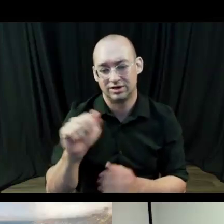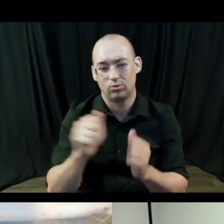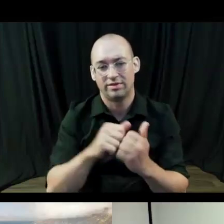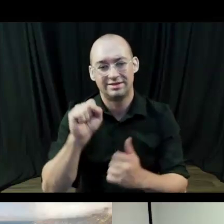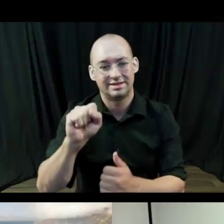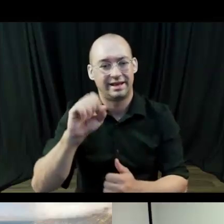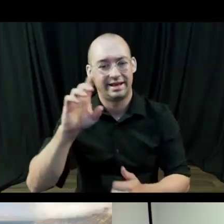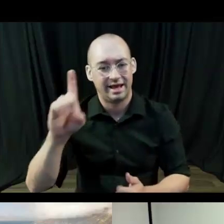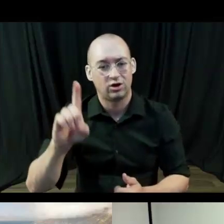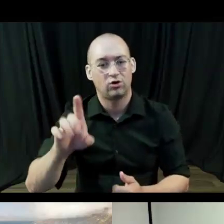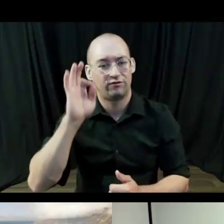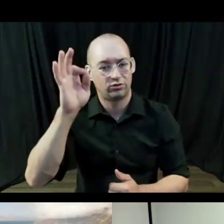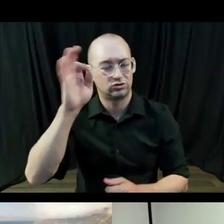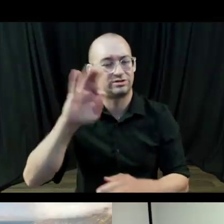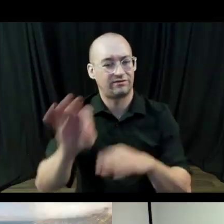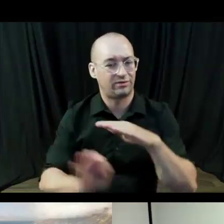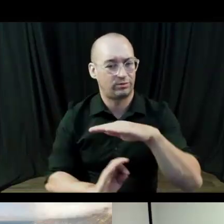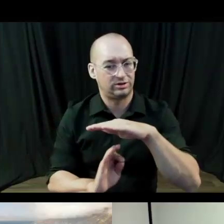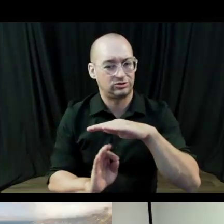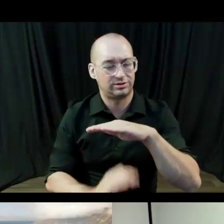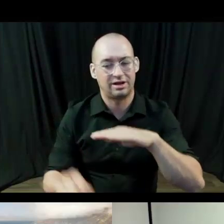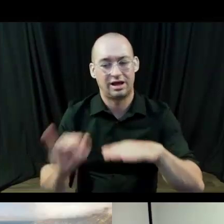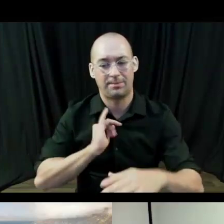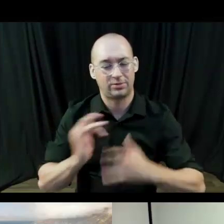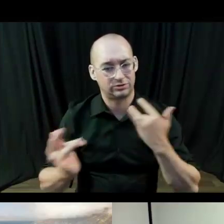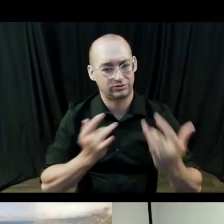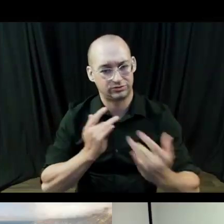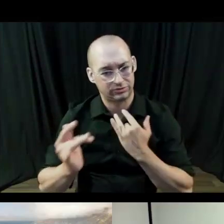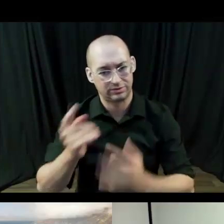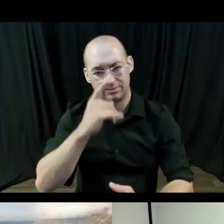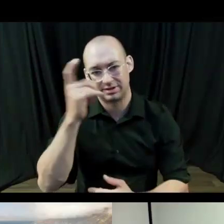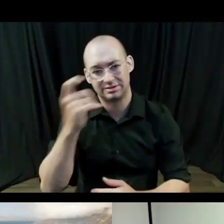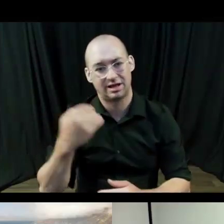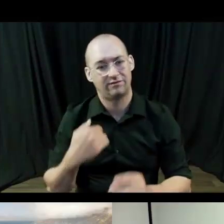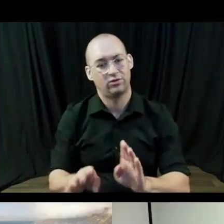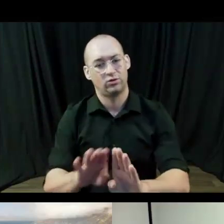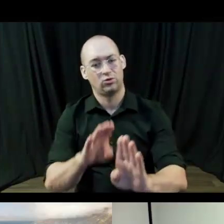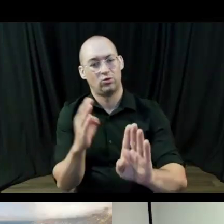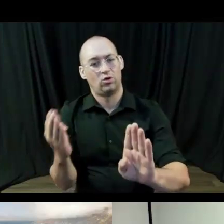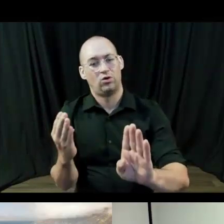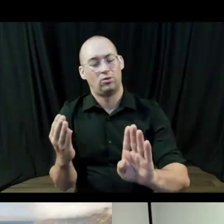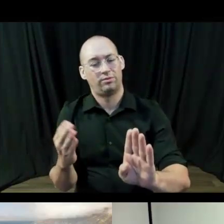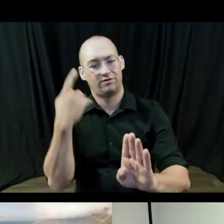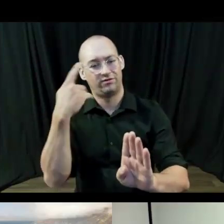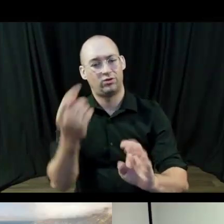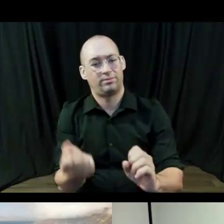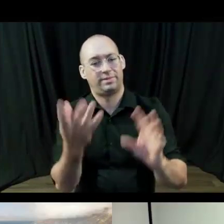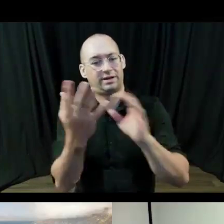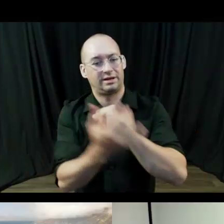I'm concerned, and my concern comes from having the door open for Multi County grantees.